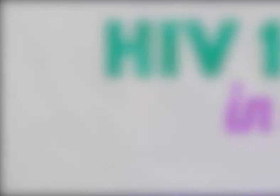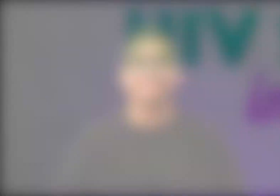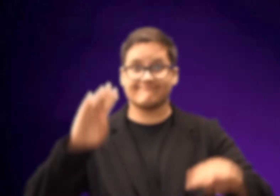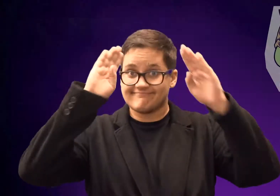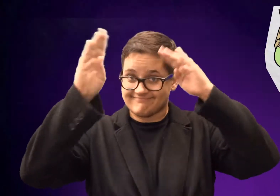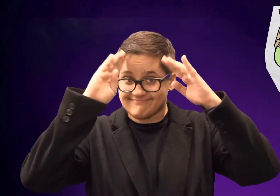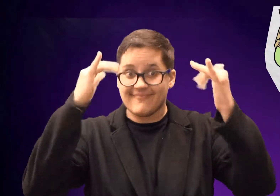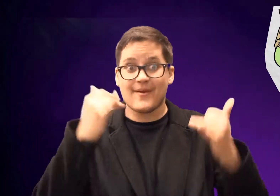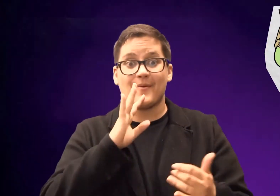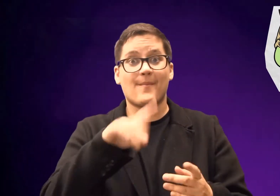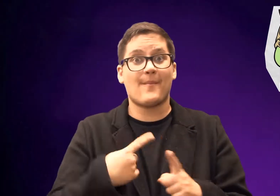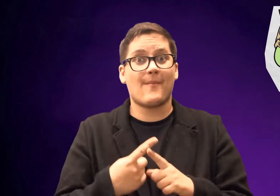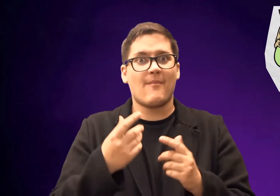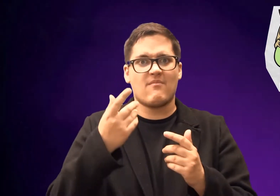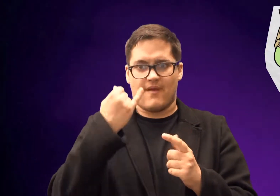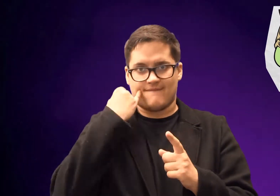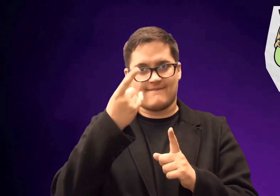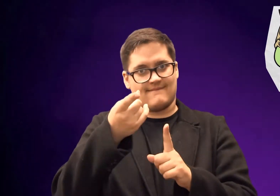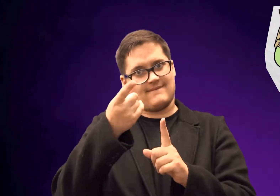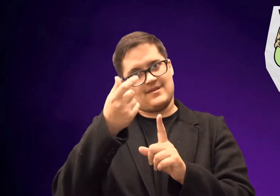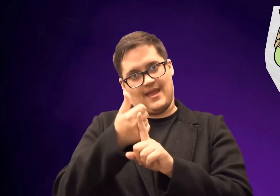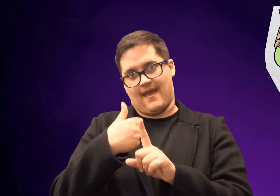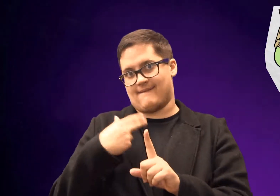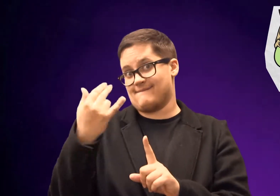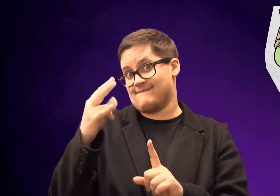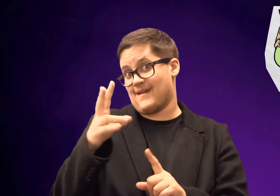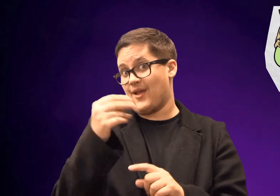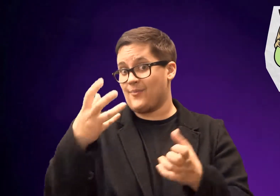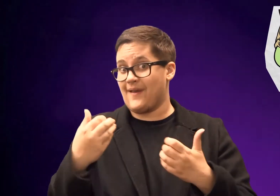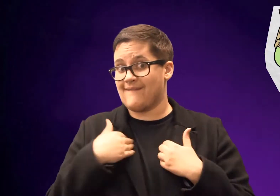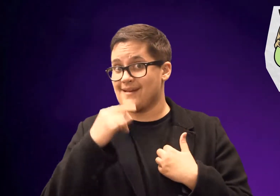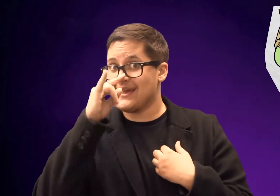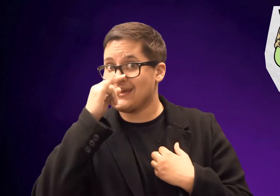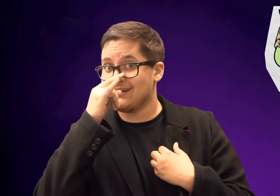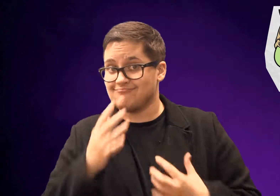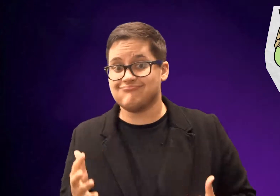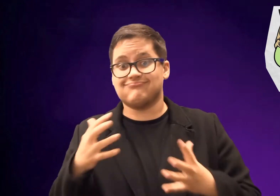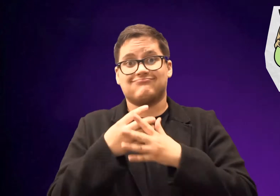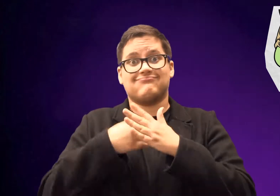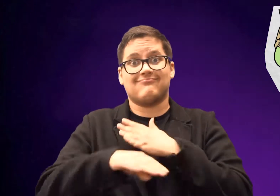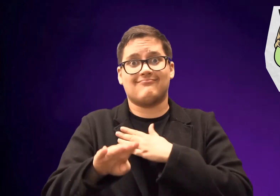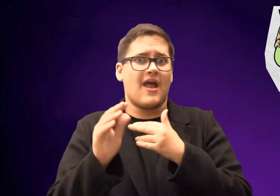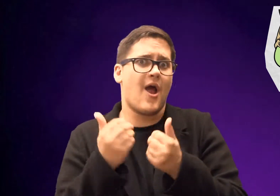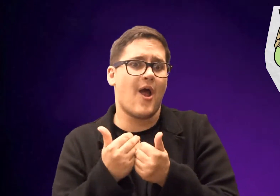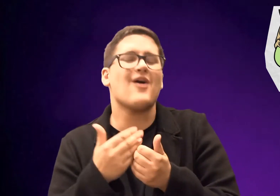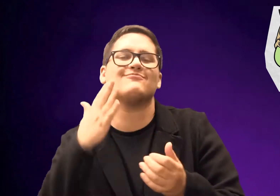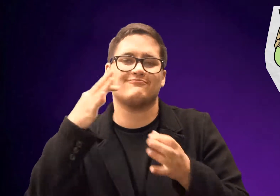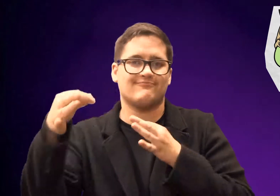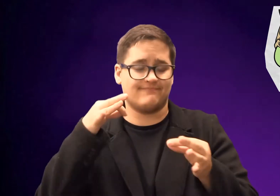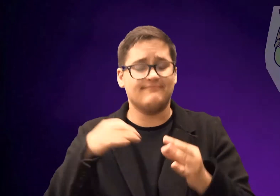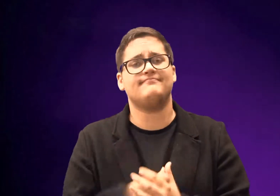Hello hello! Today we'll talk about: If you have HIV and you want to have child(ren), if you want to become pregnant. I'll explain how.